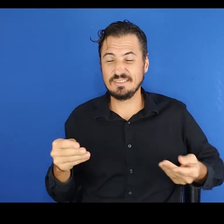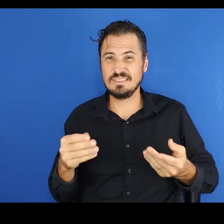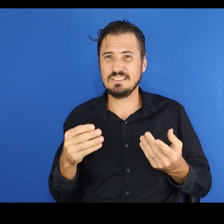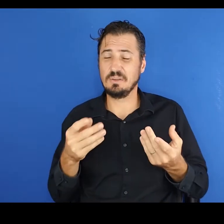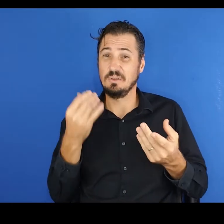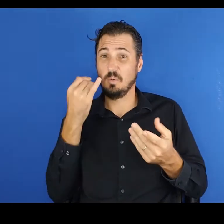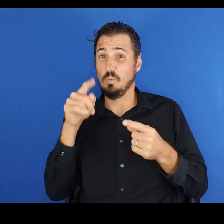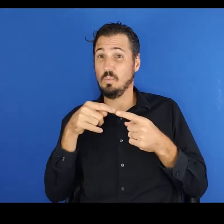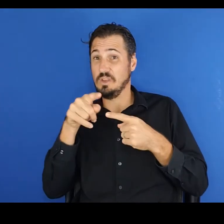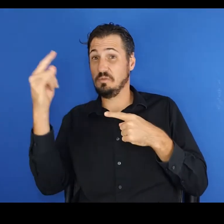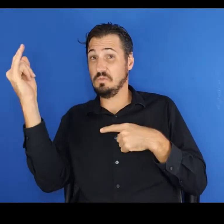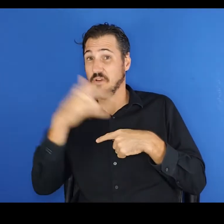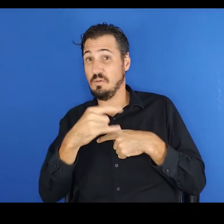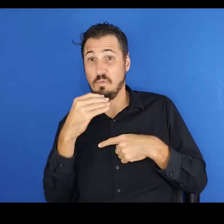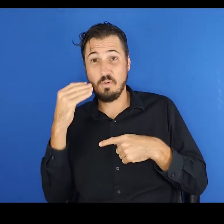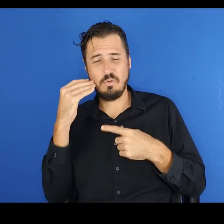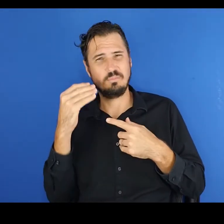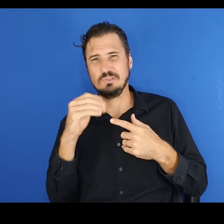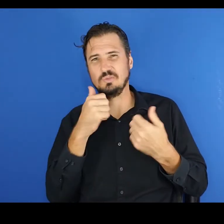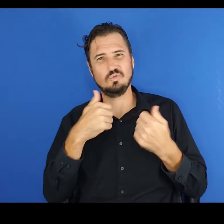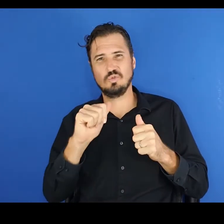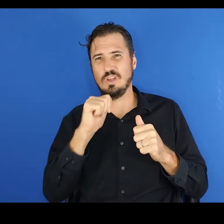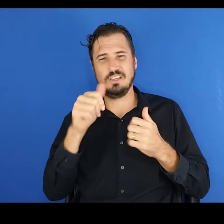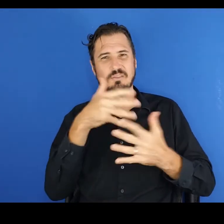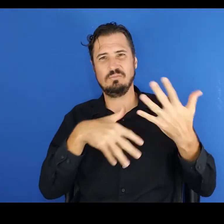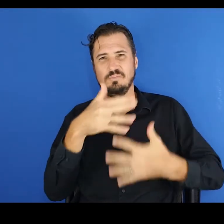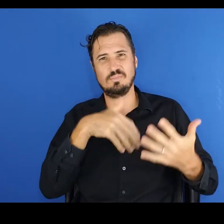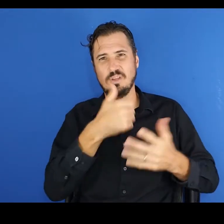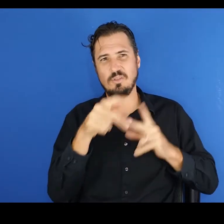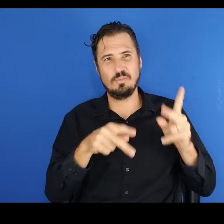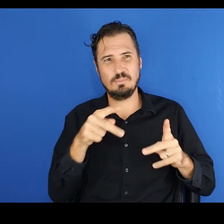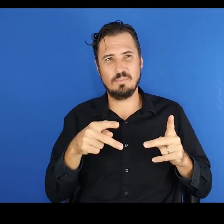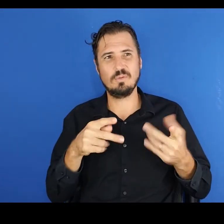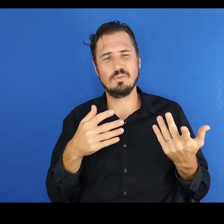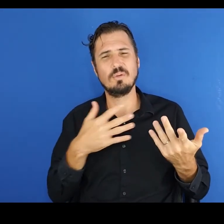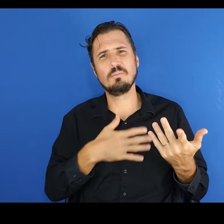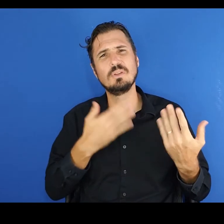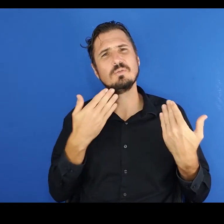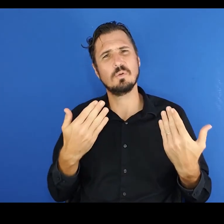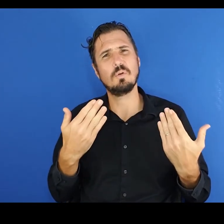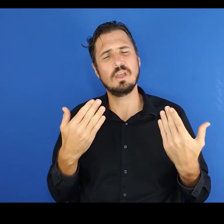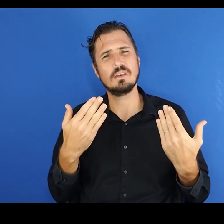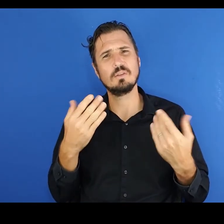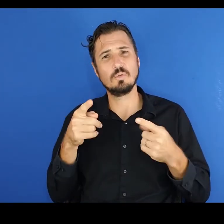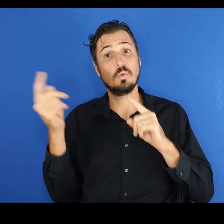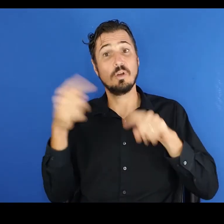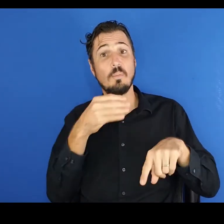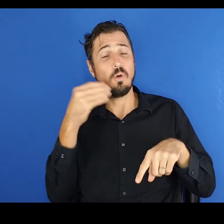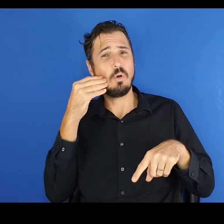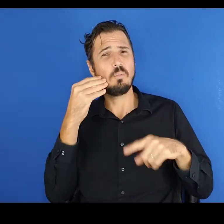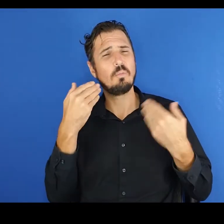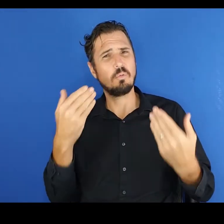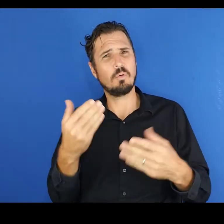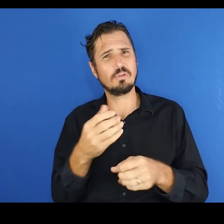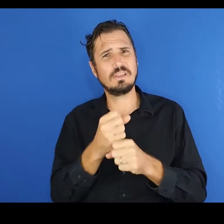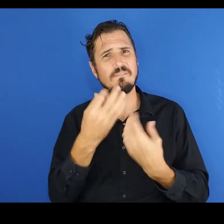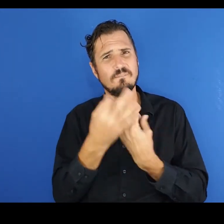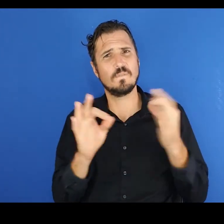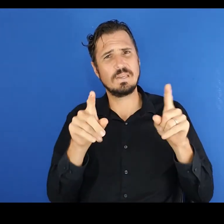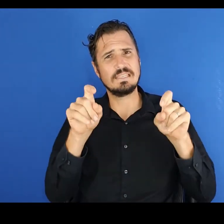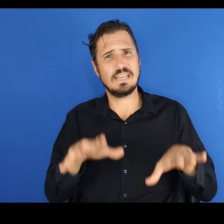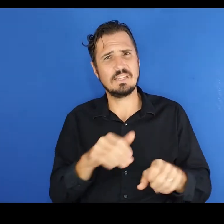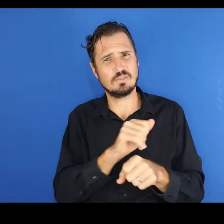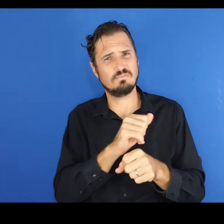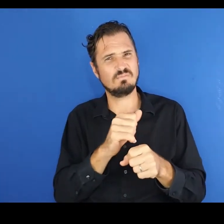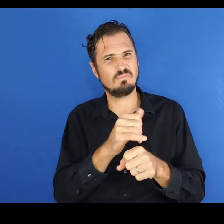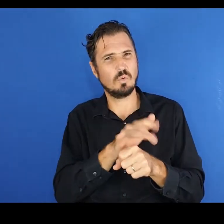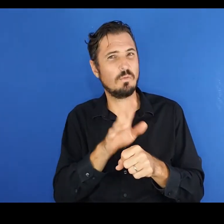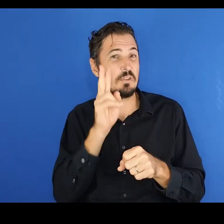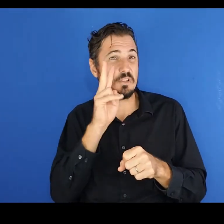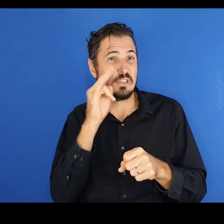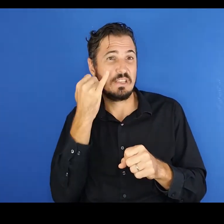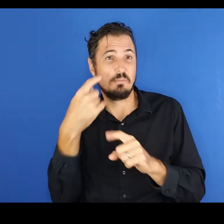limit your contact with others in the 10 days after you return home. And please take a free post-travel test at the Convention Hall 3-5 days after arrival.